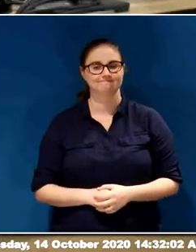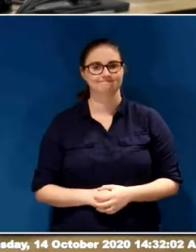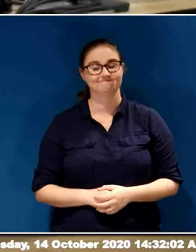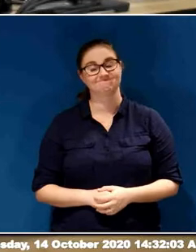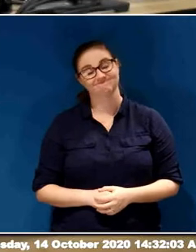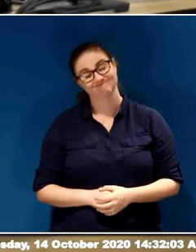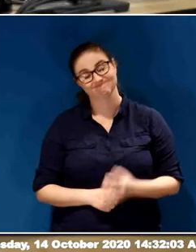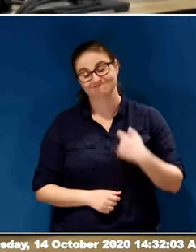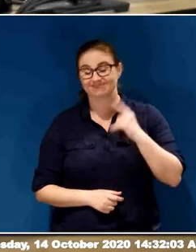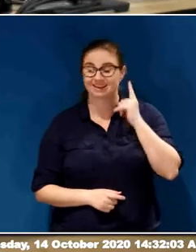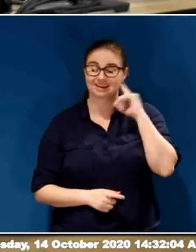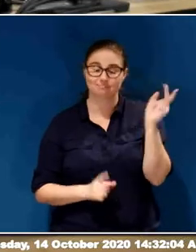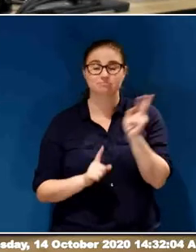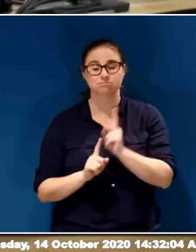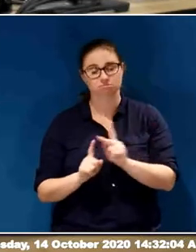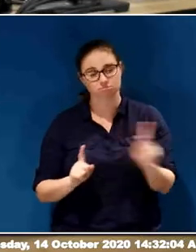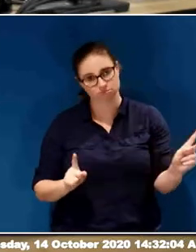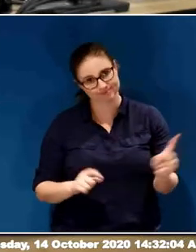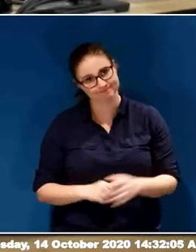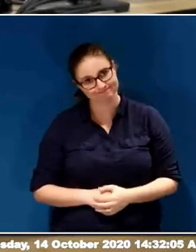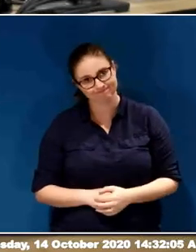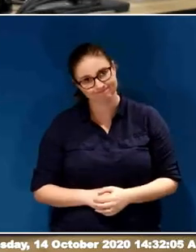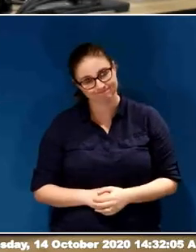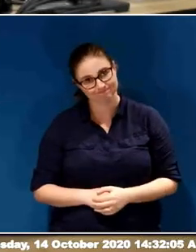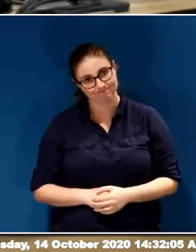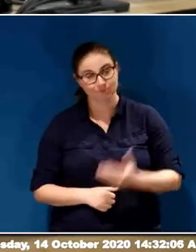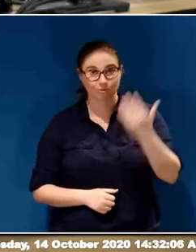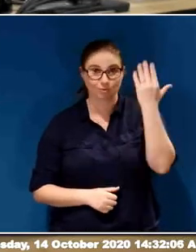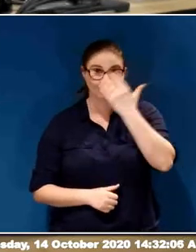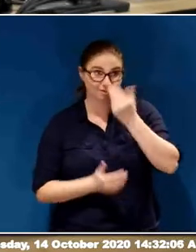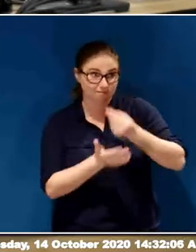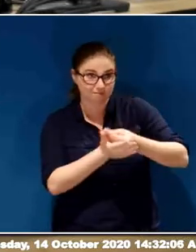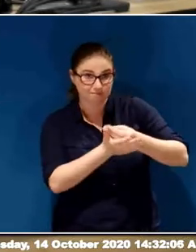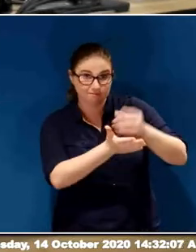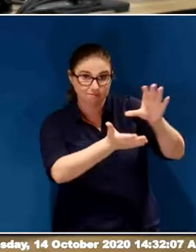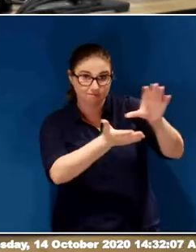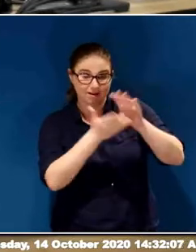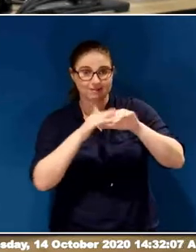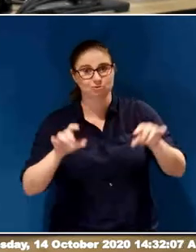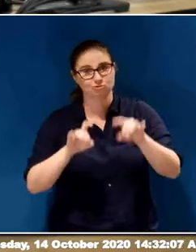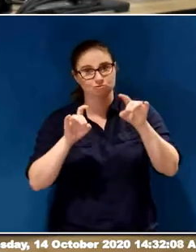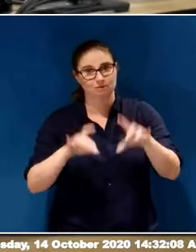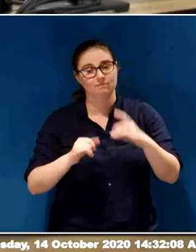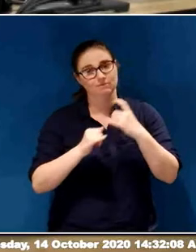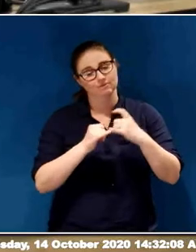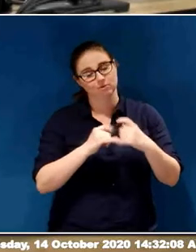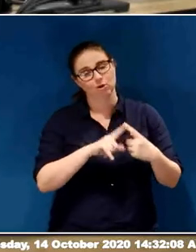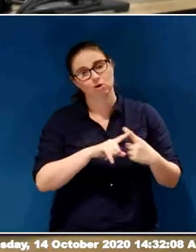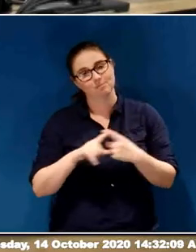Decision-making and resource allocation distributed across all the States and